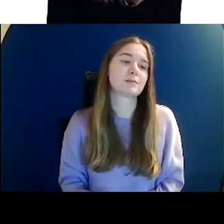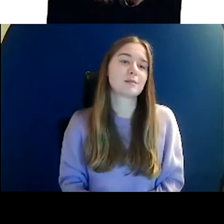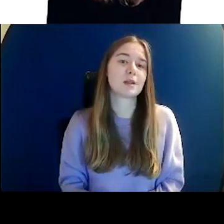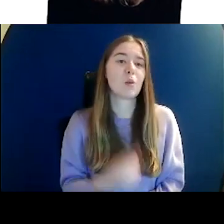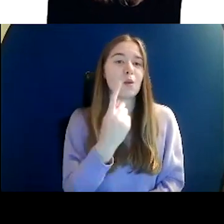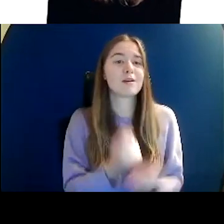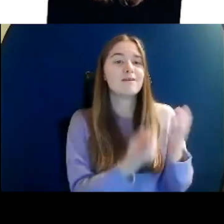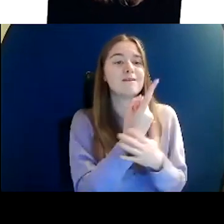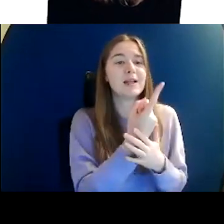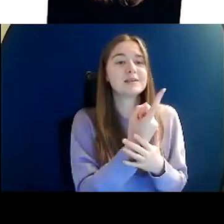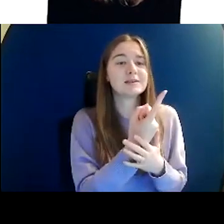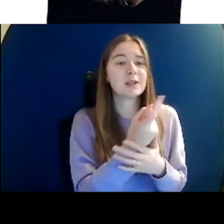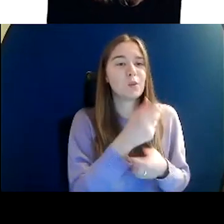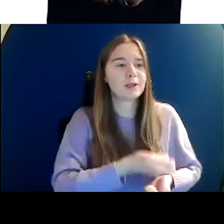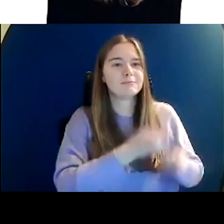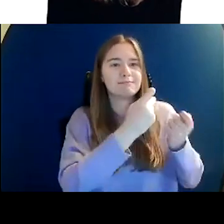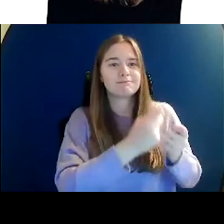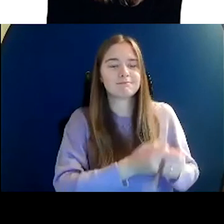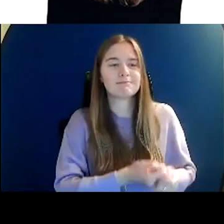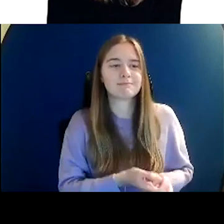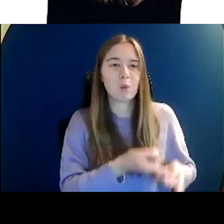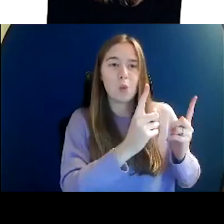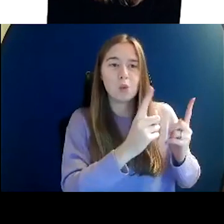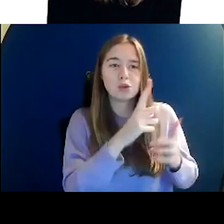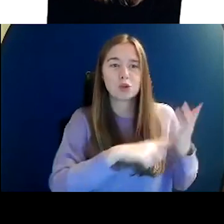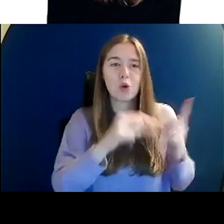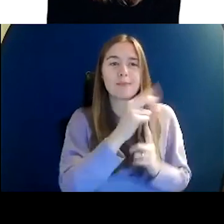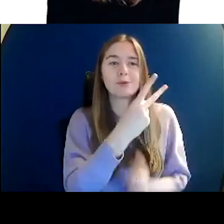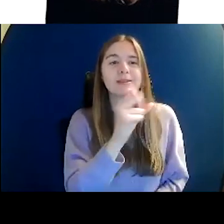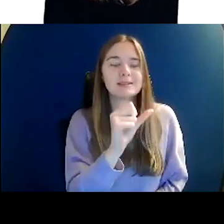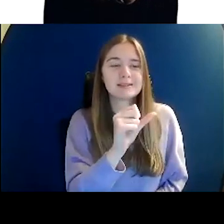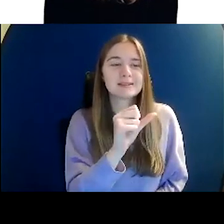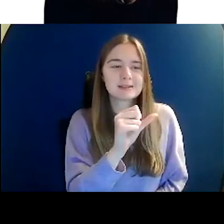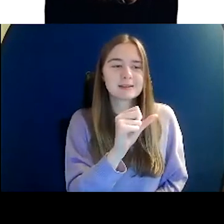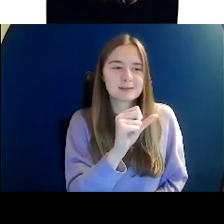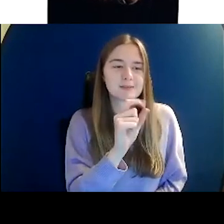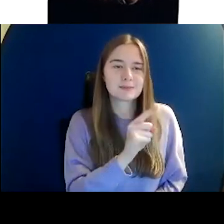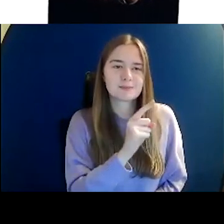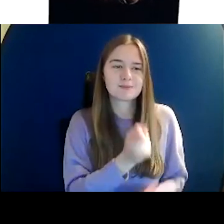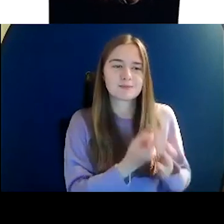just going to finish on this point, at COP26 was around football.